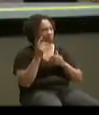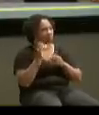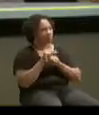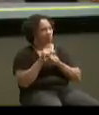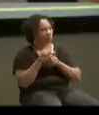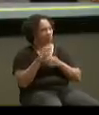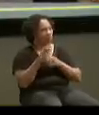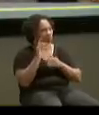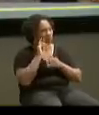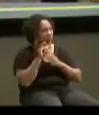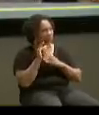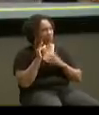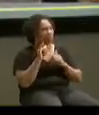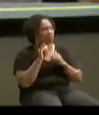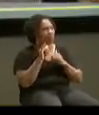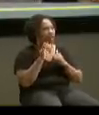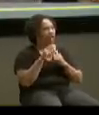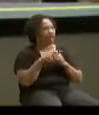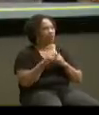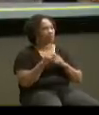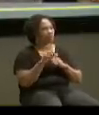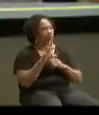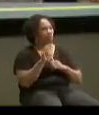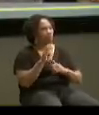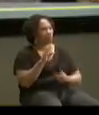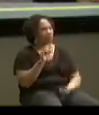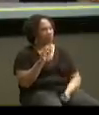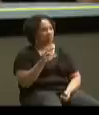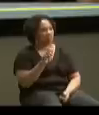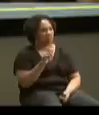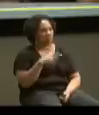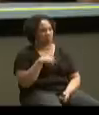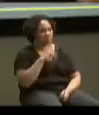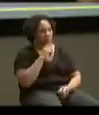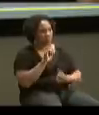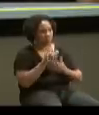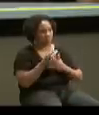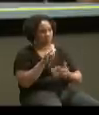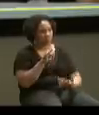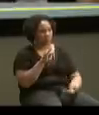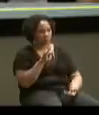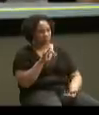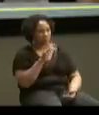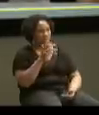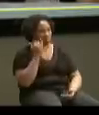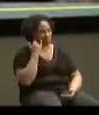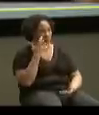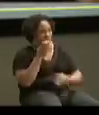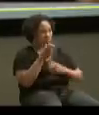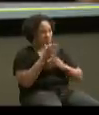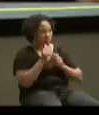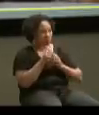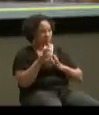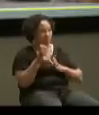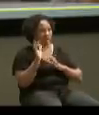THEY ALSO HAVE SERVICES SET ASIDE ON THE FEDBIZ OPS WEBSITE.